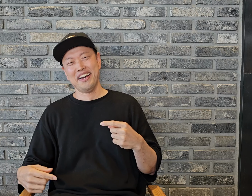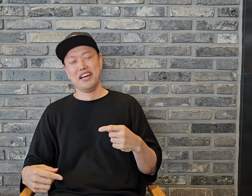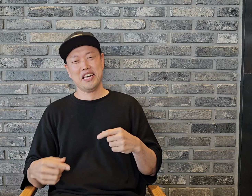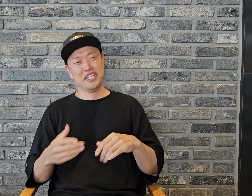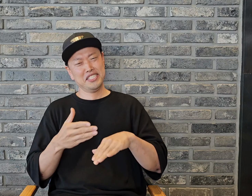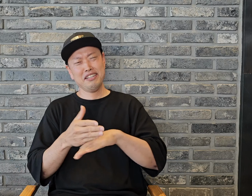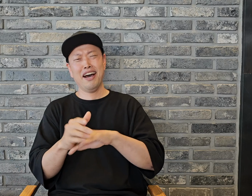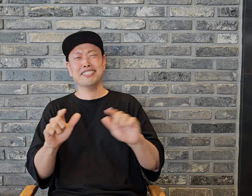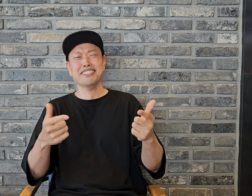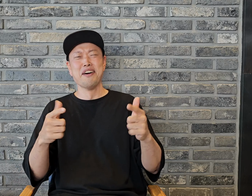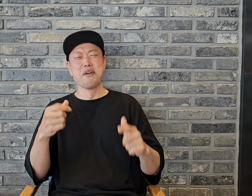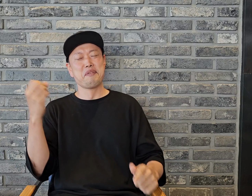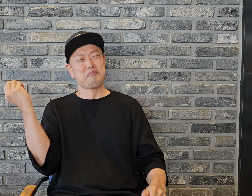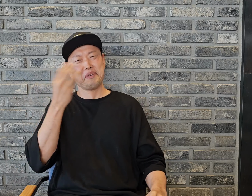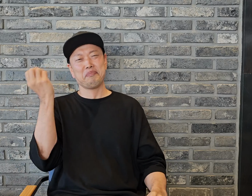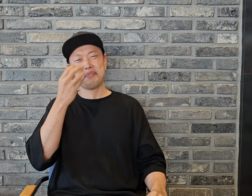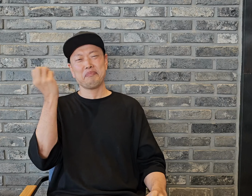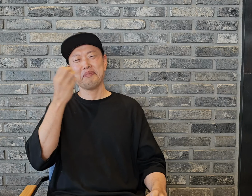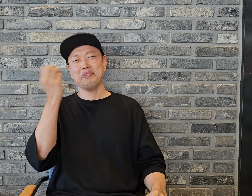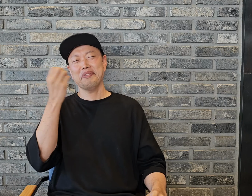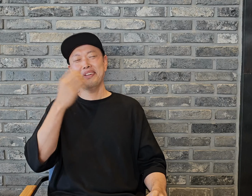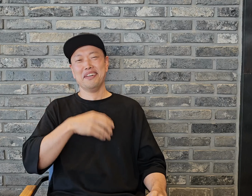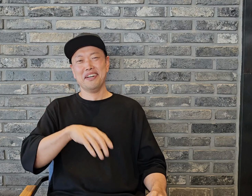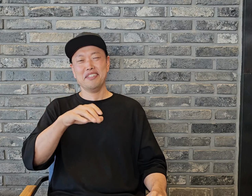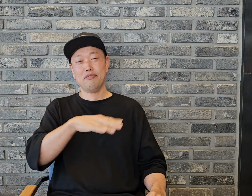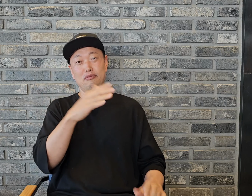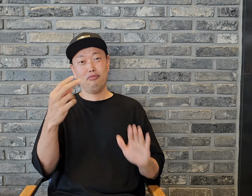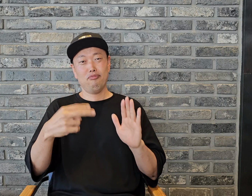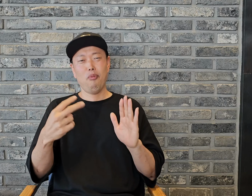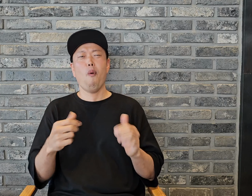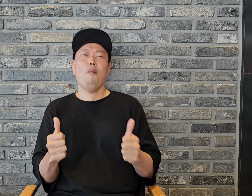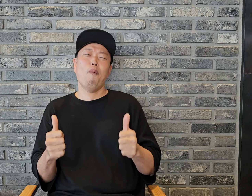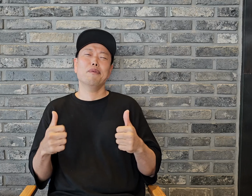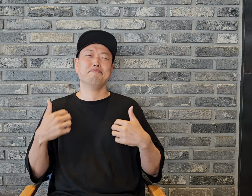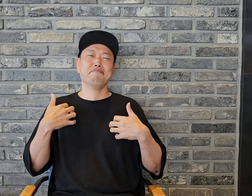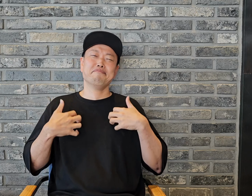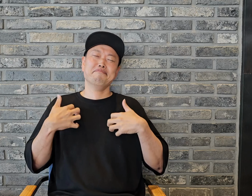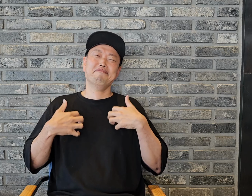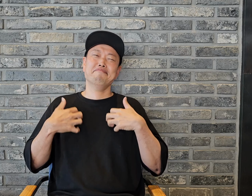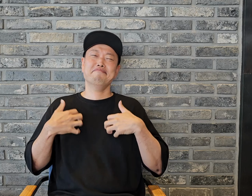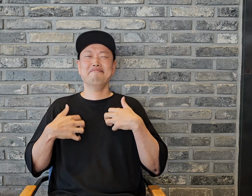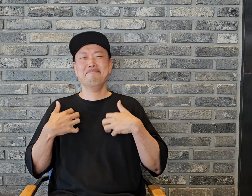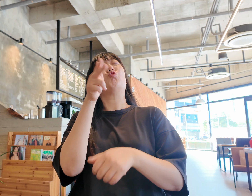It's done quickly and not slowly, so people seem to like it and have fun watching it.